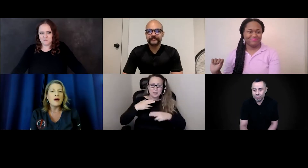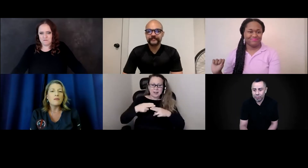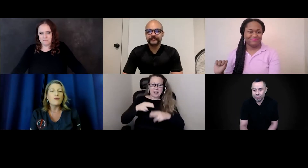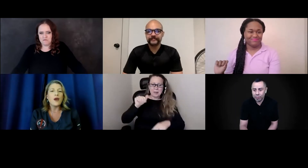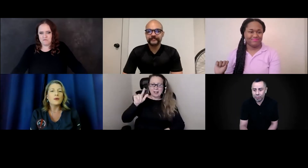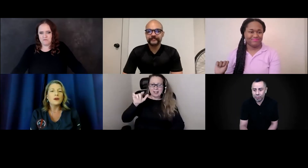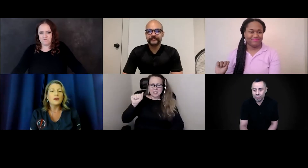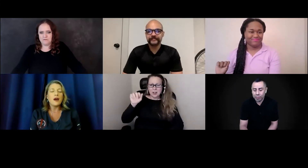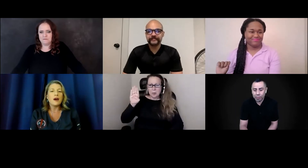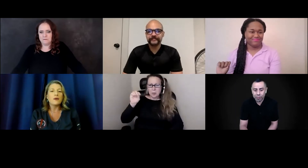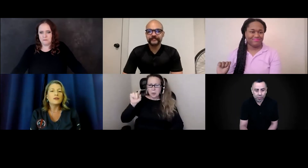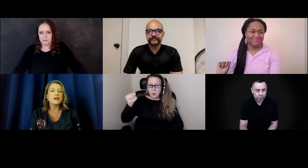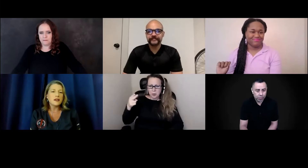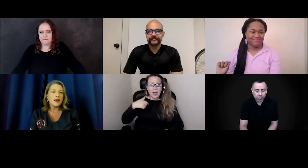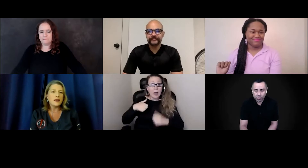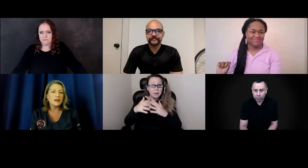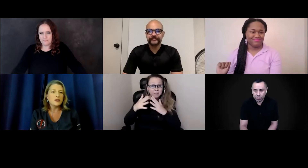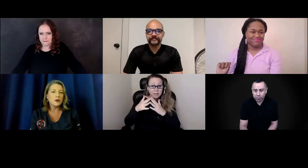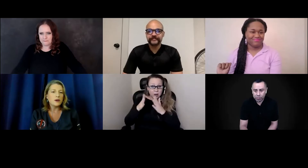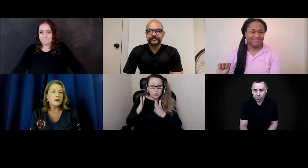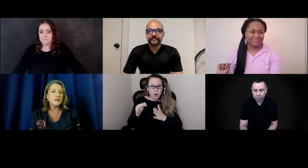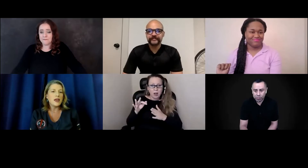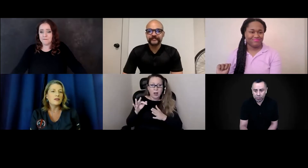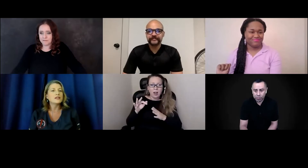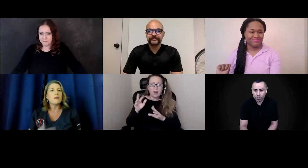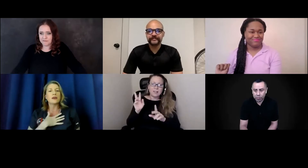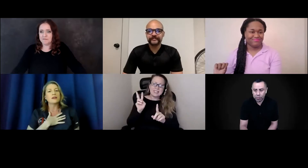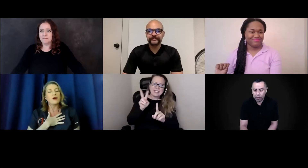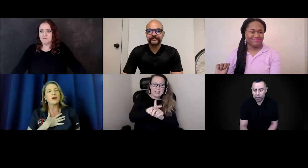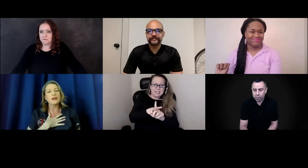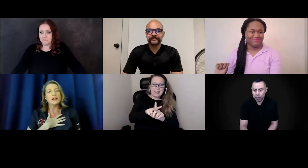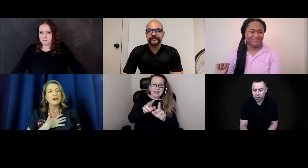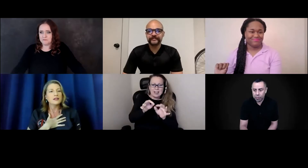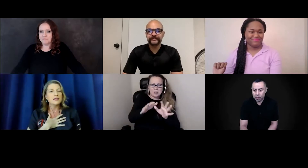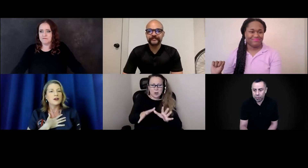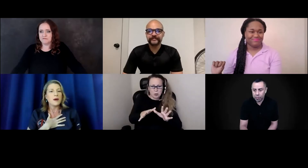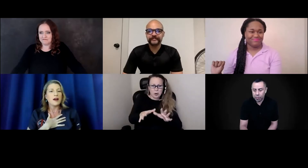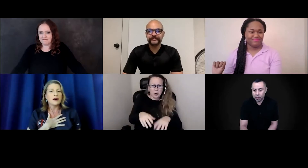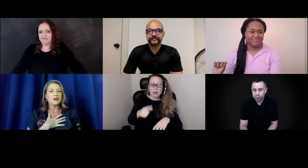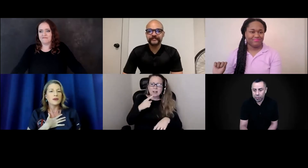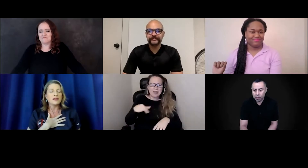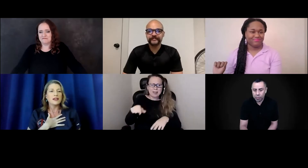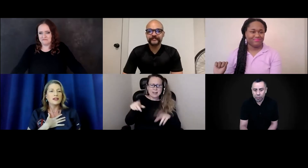And I'm the founder of Designated Interpreters, and this topic is very near and dear to my heart.